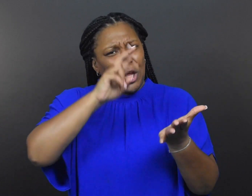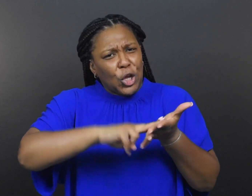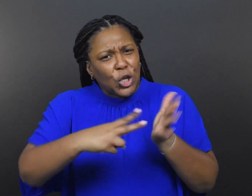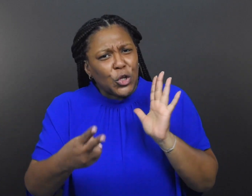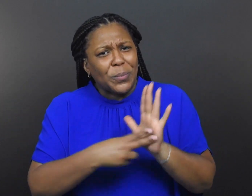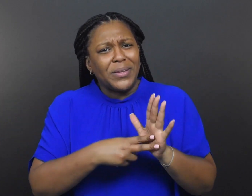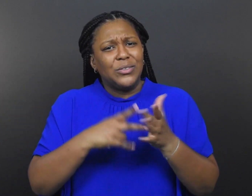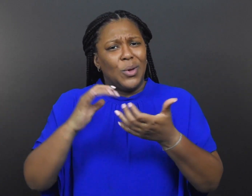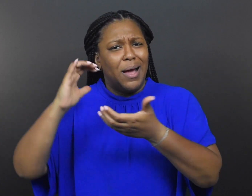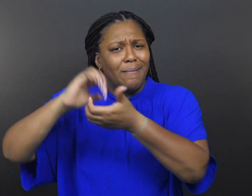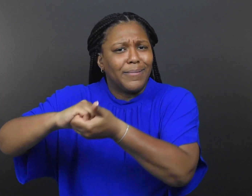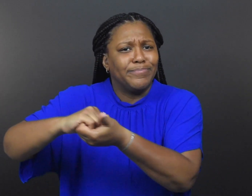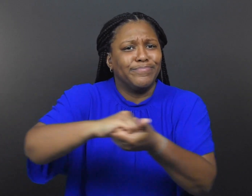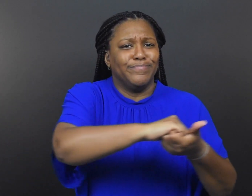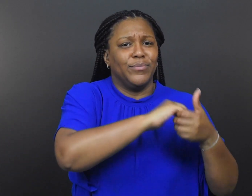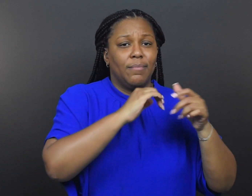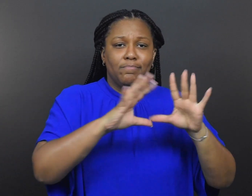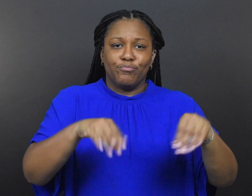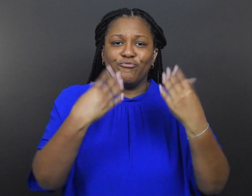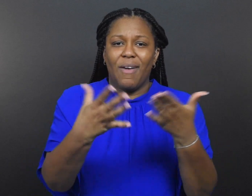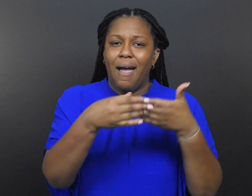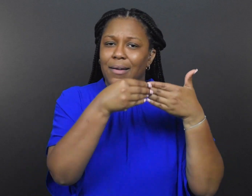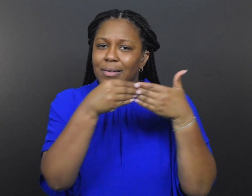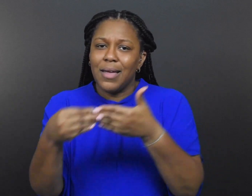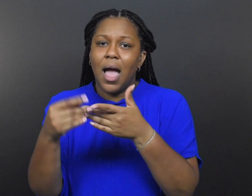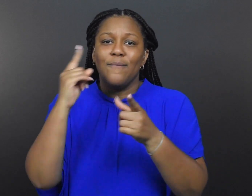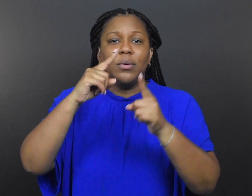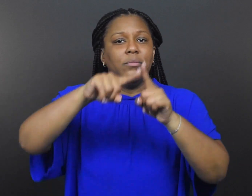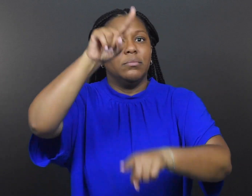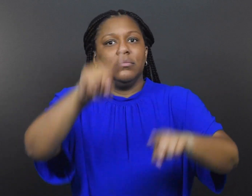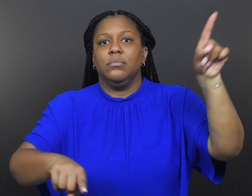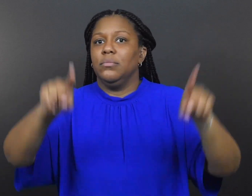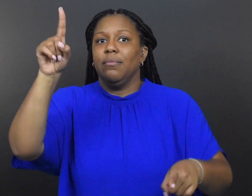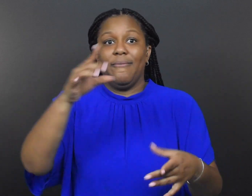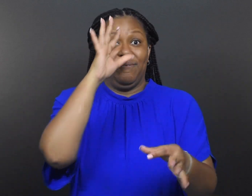and provide guidance to diverse faith communities in Minnesota,